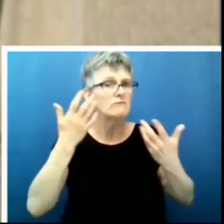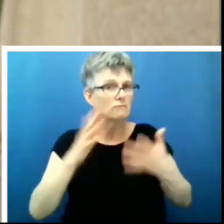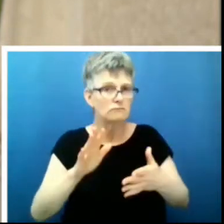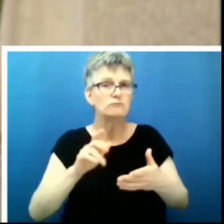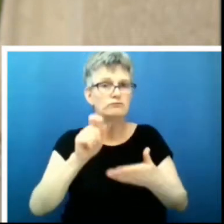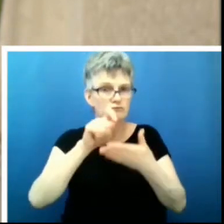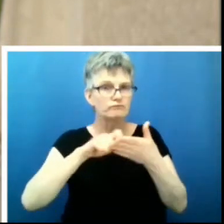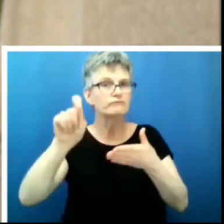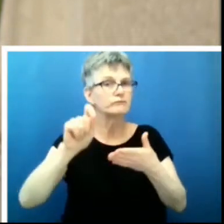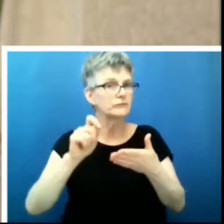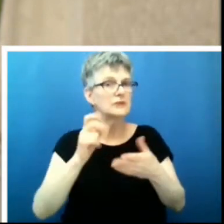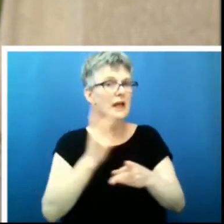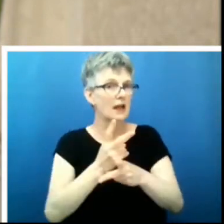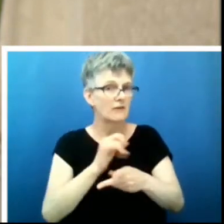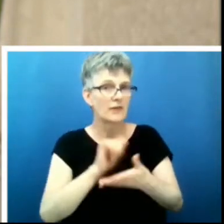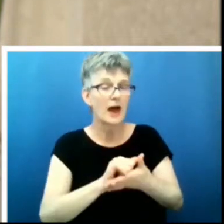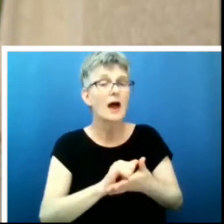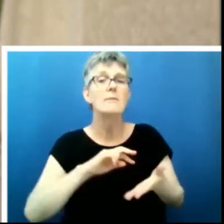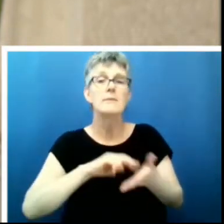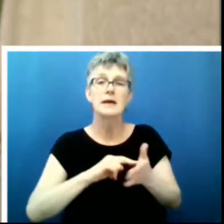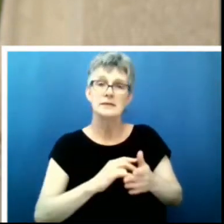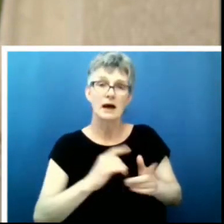And that final moment of passing, it's so peaceful.